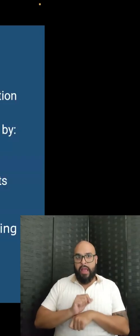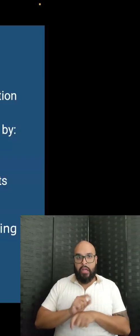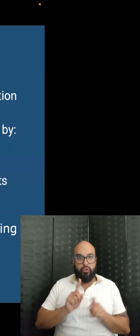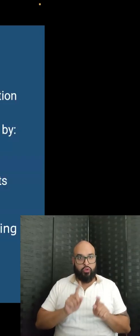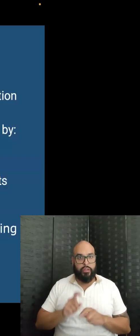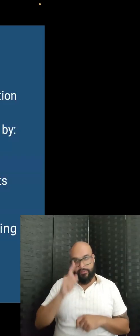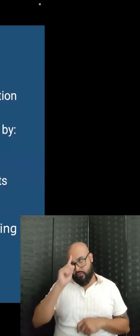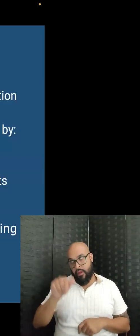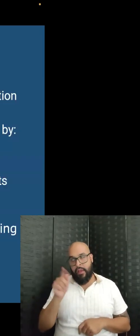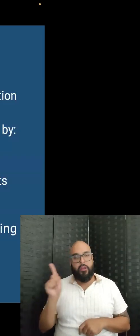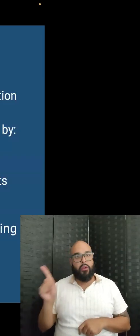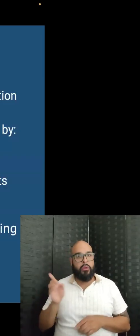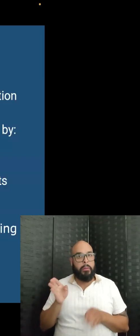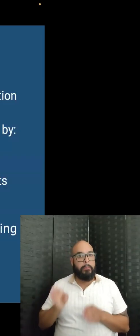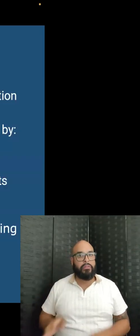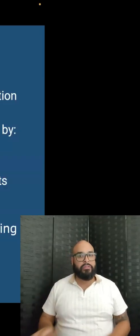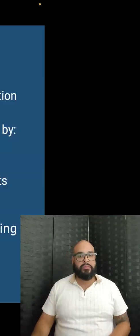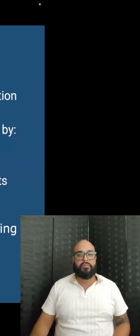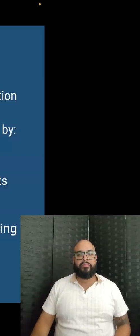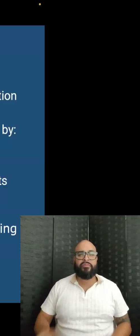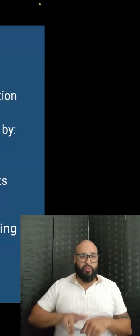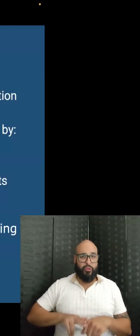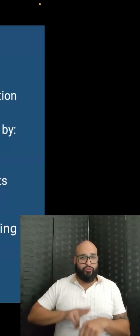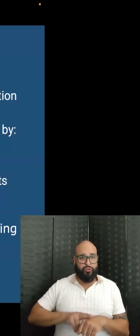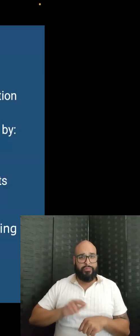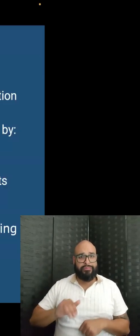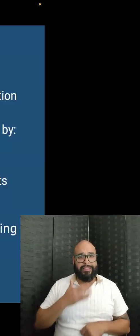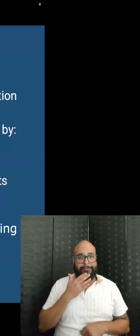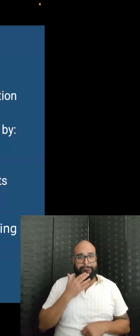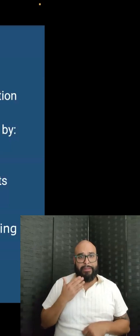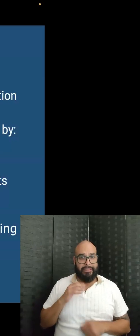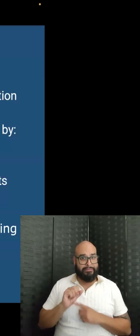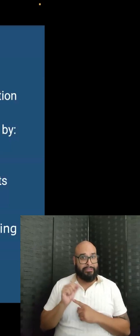And of course, that's the best case, real-world scenario. That's not always possible, but it, you know, it is